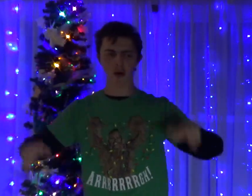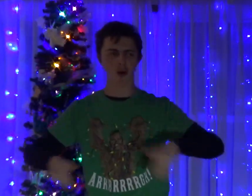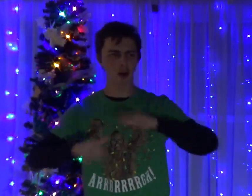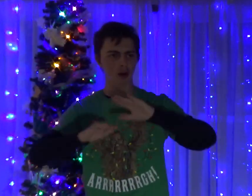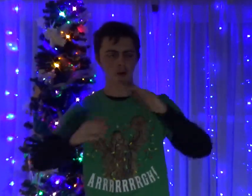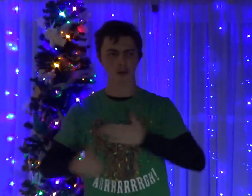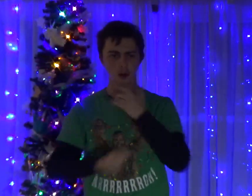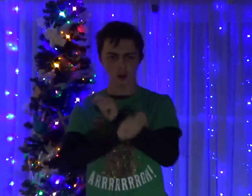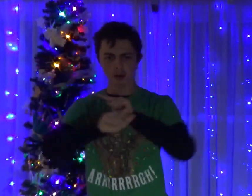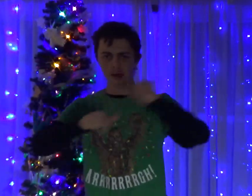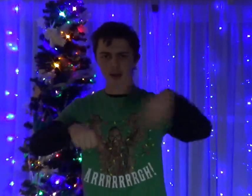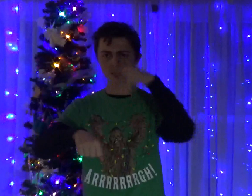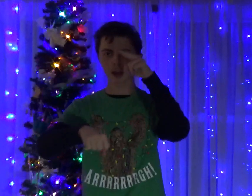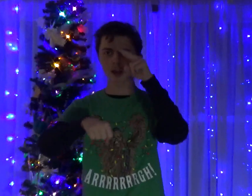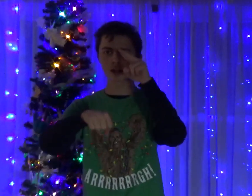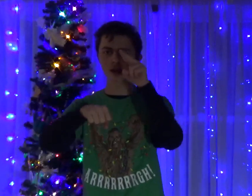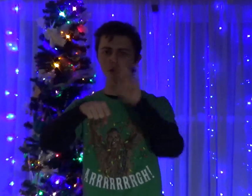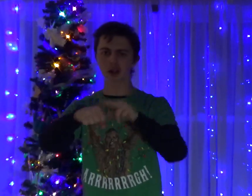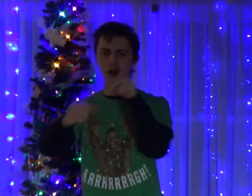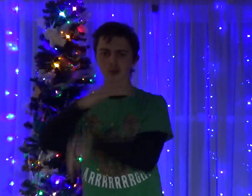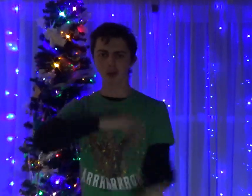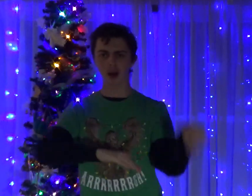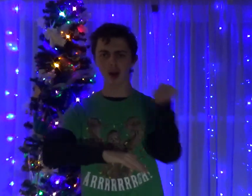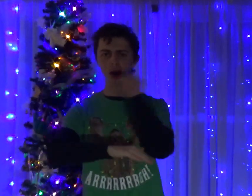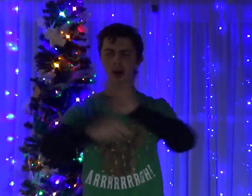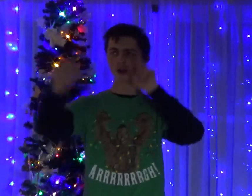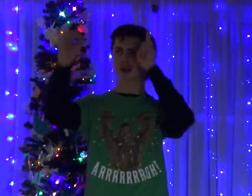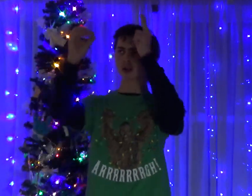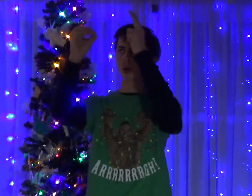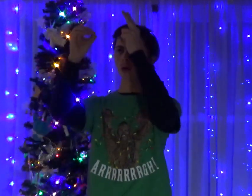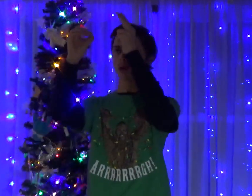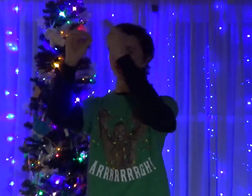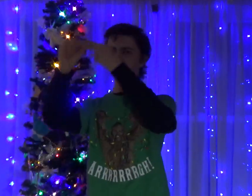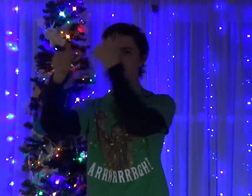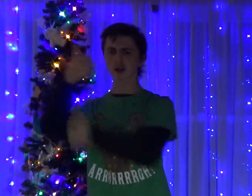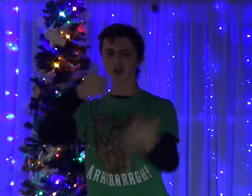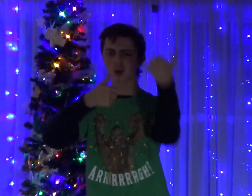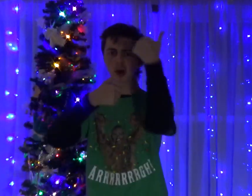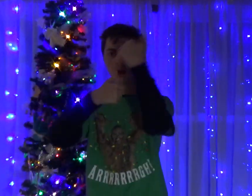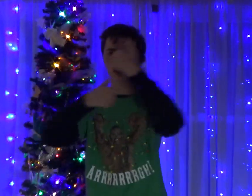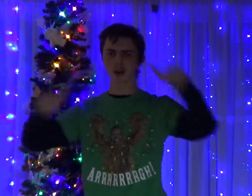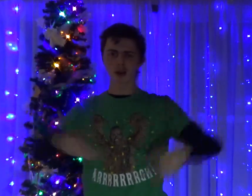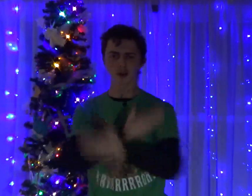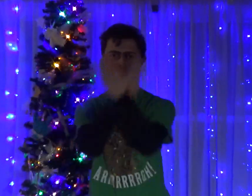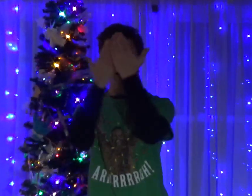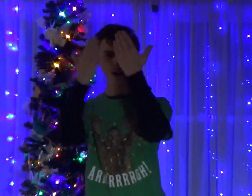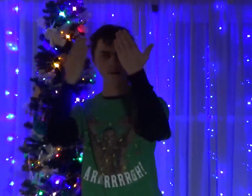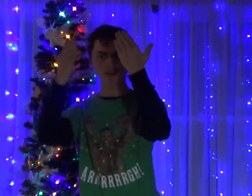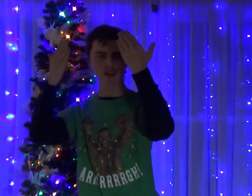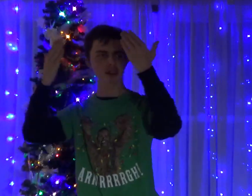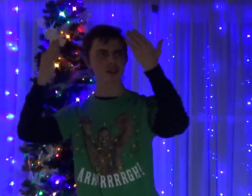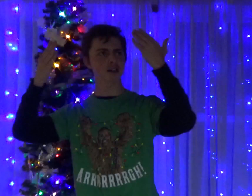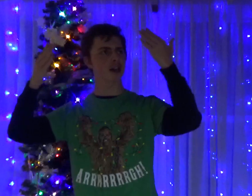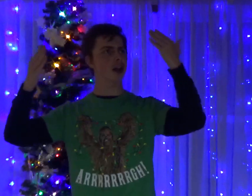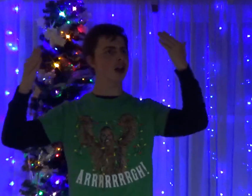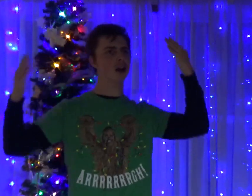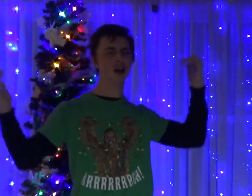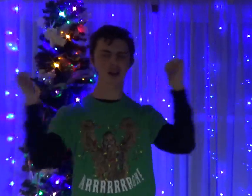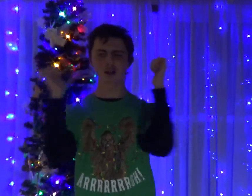Joyful, all ye nations rise; Join the triumph of the skies